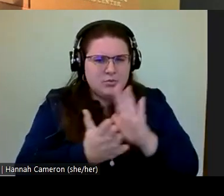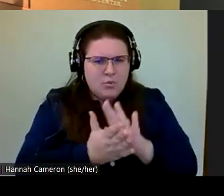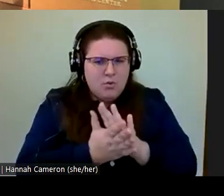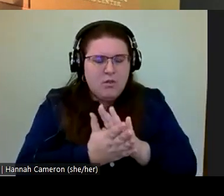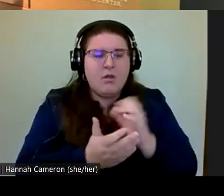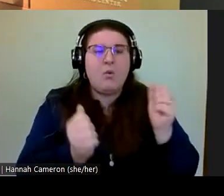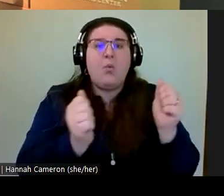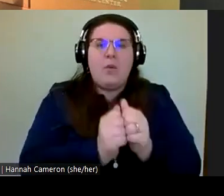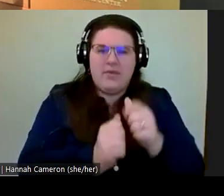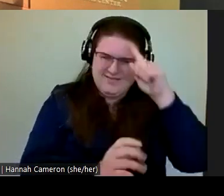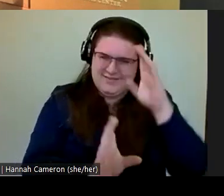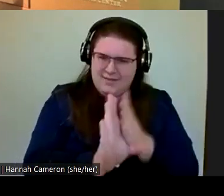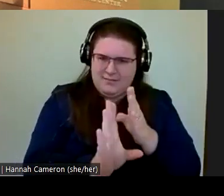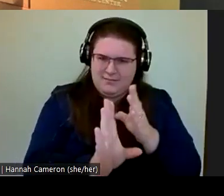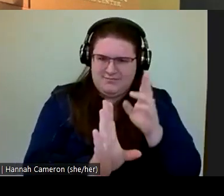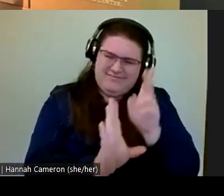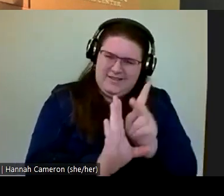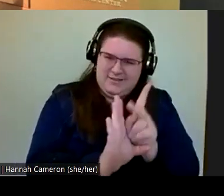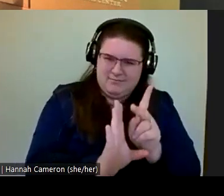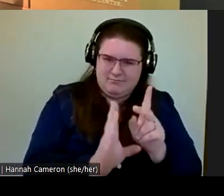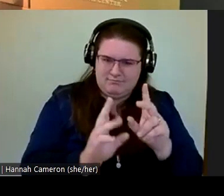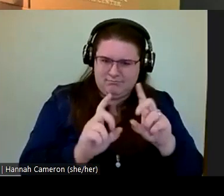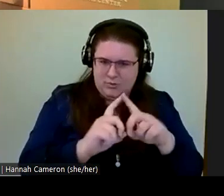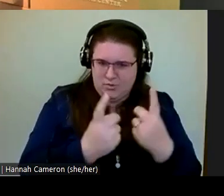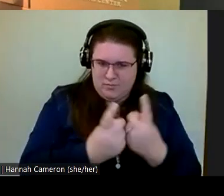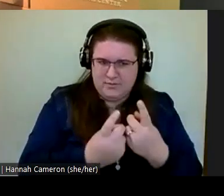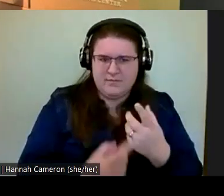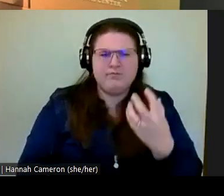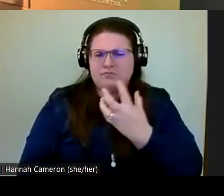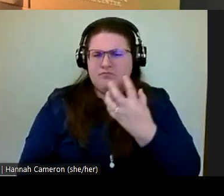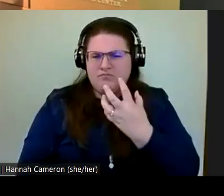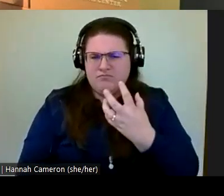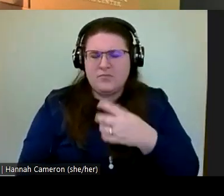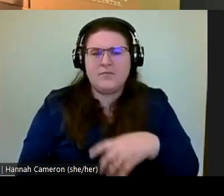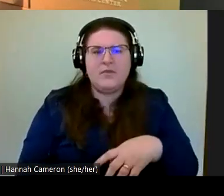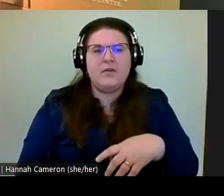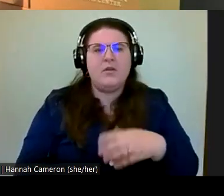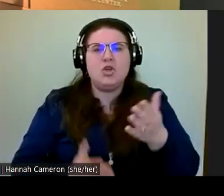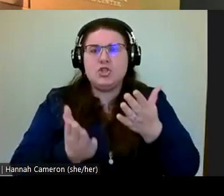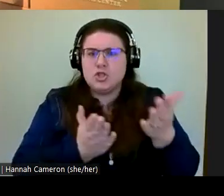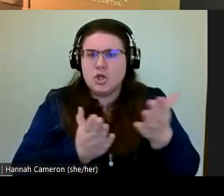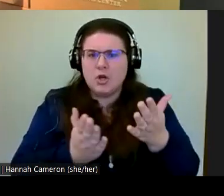the Pacific Northwest so we serve uh and train a Workforce uh in Psychiatry for the states of